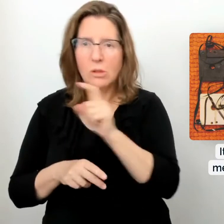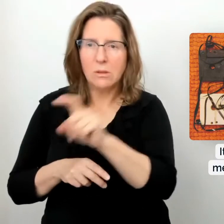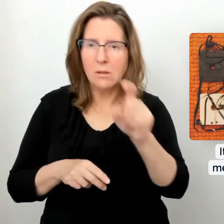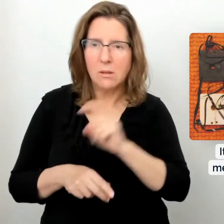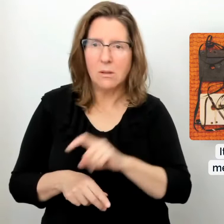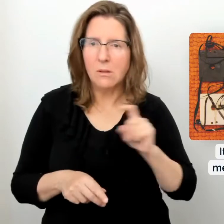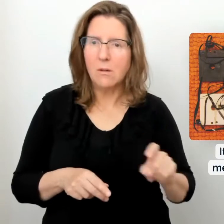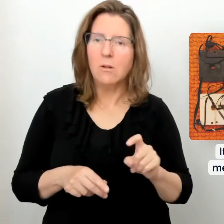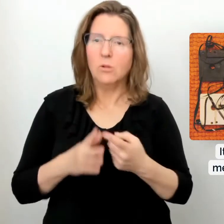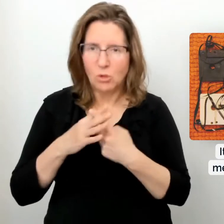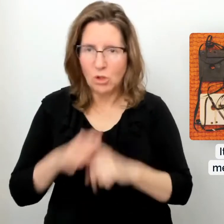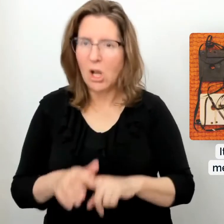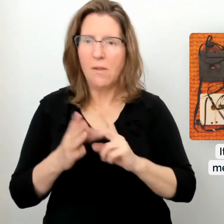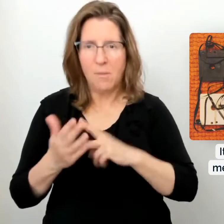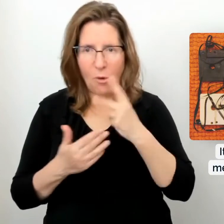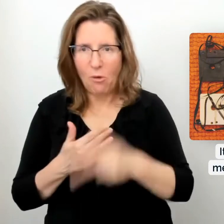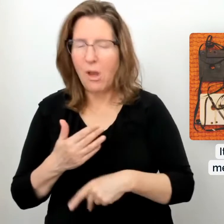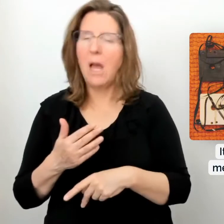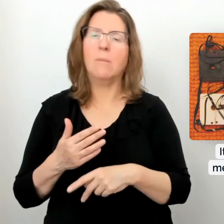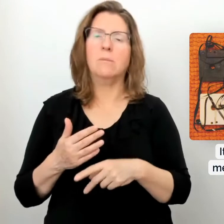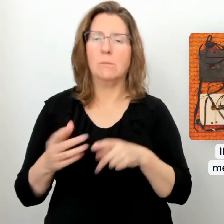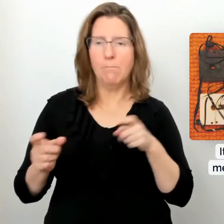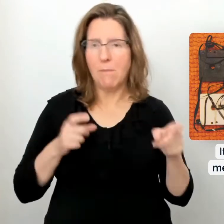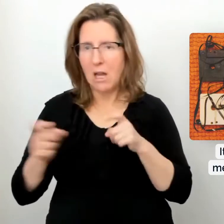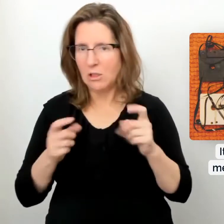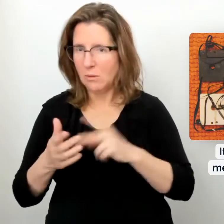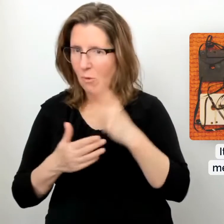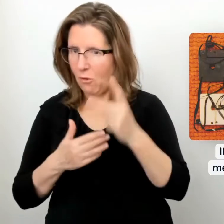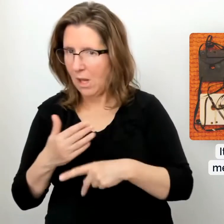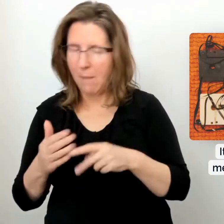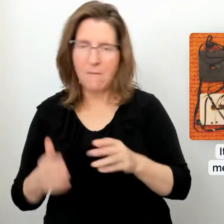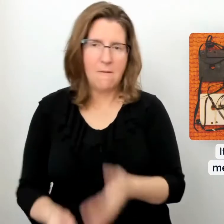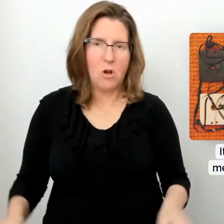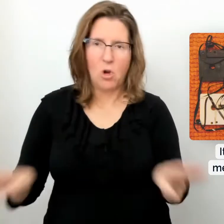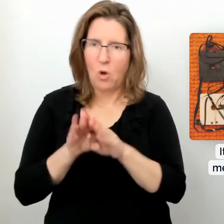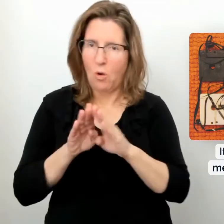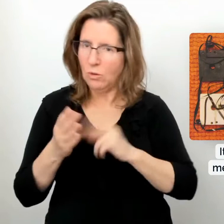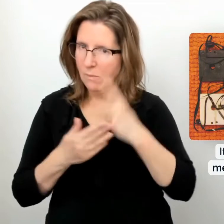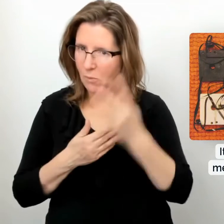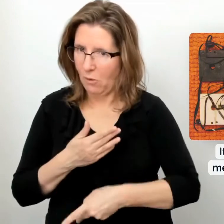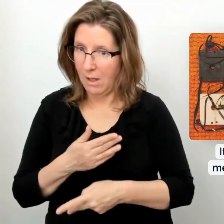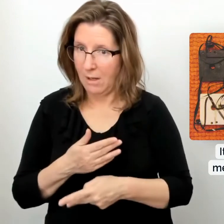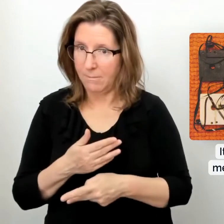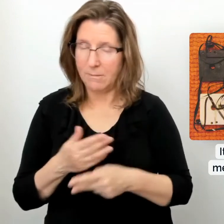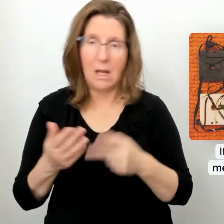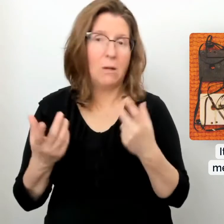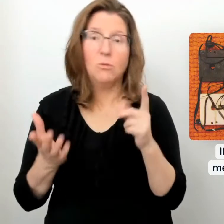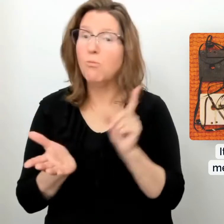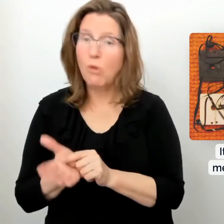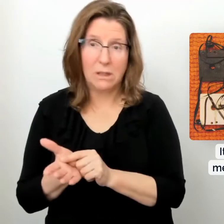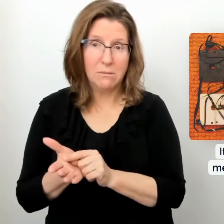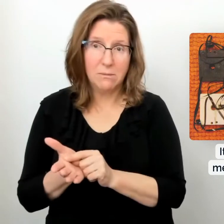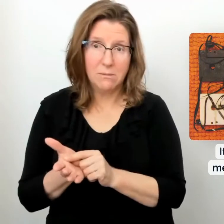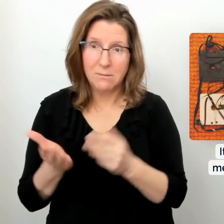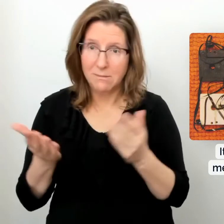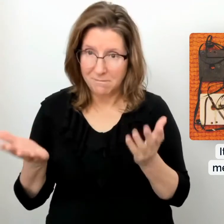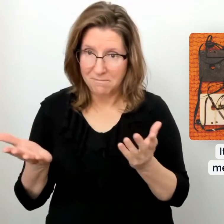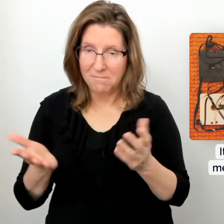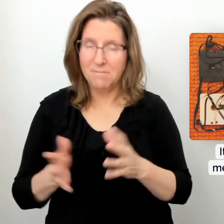Even the basics like, opening, managing, printing, and closing the program must be understood by the users.